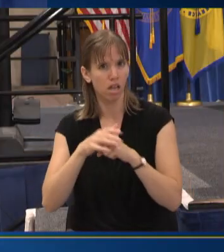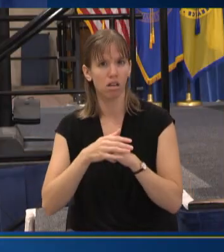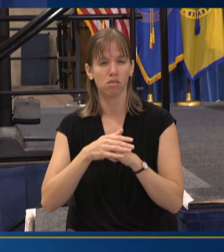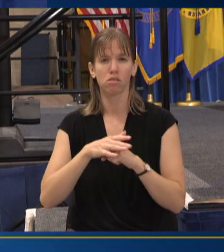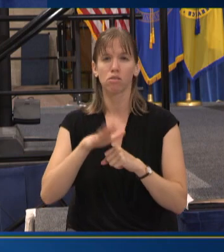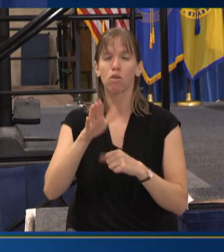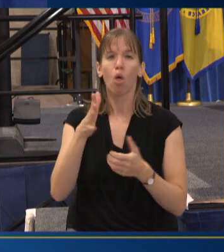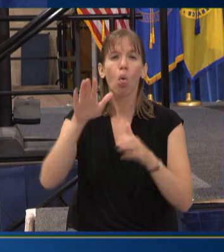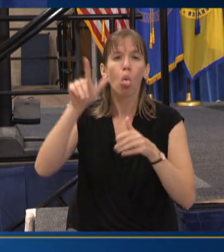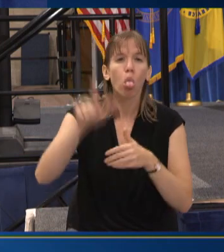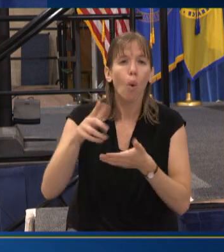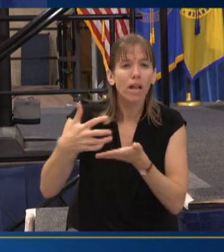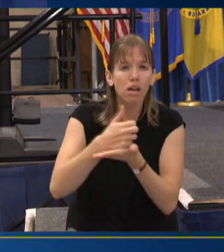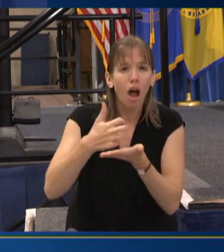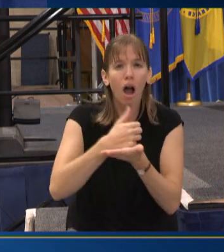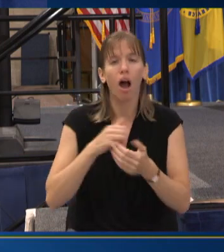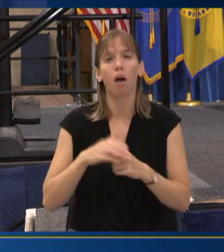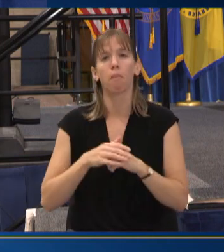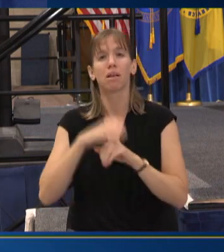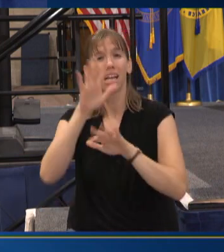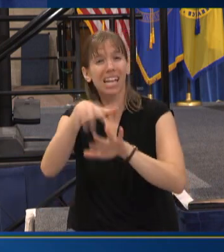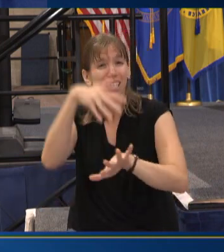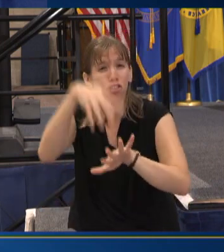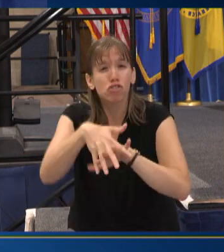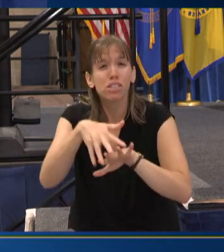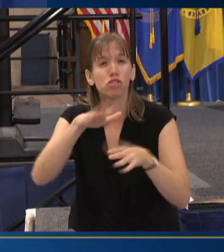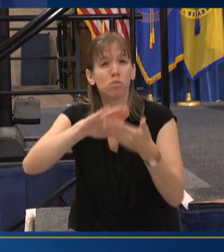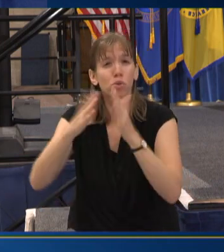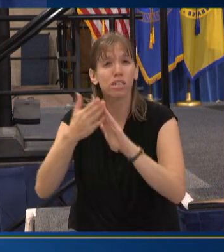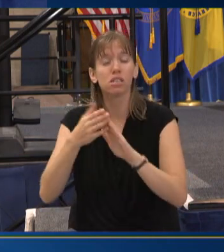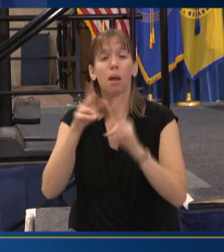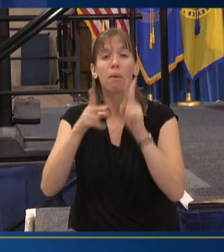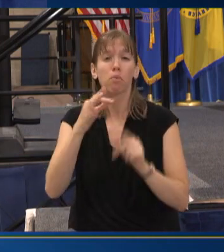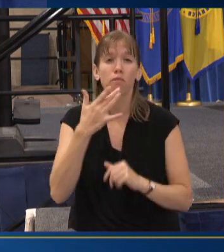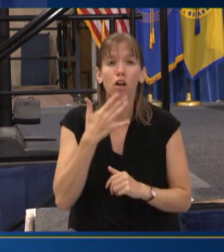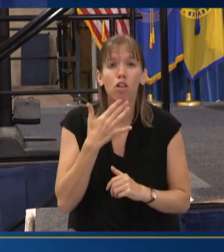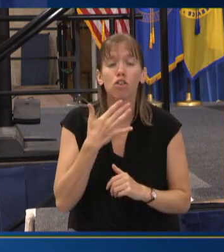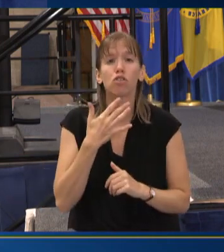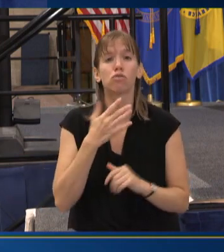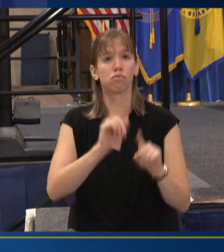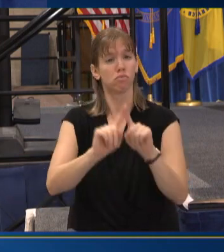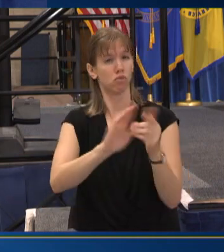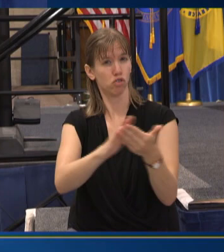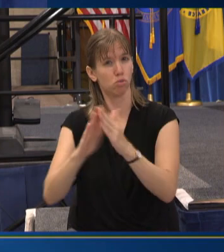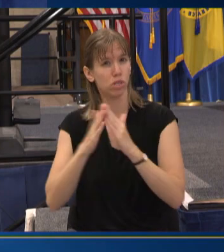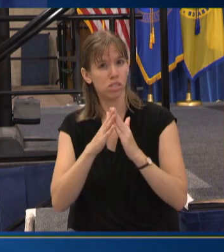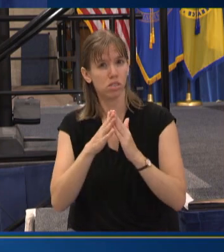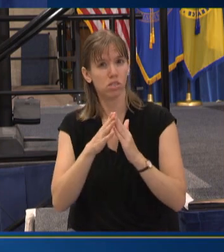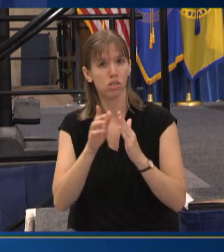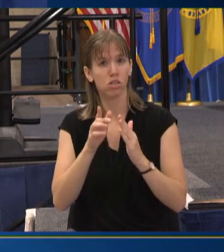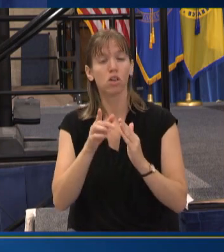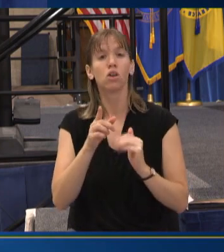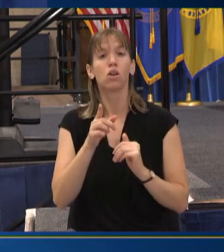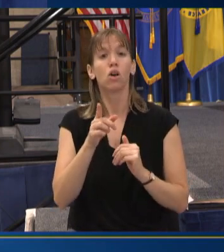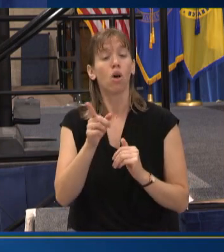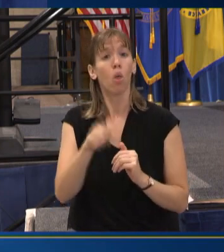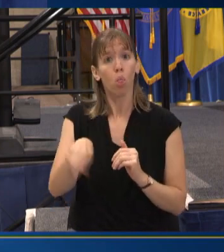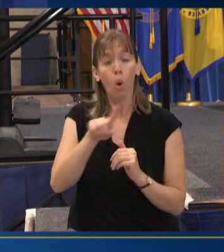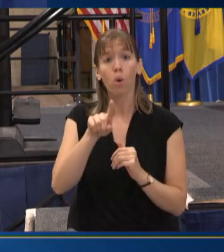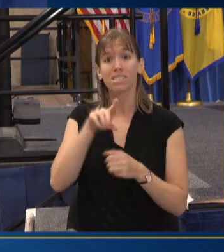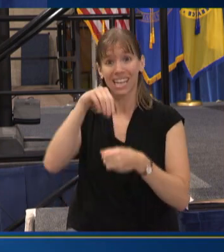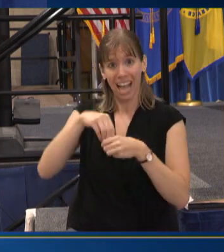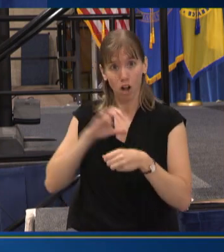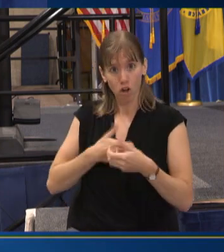Some communities of color those within our communities that are most